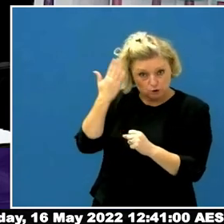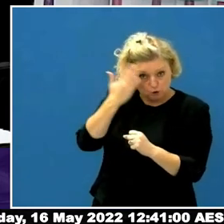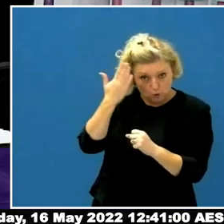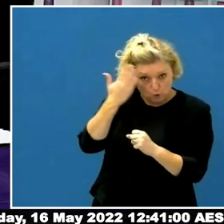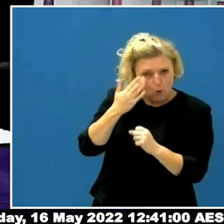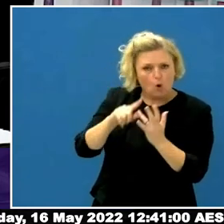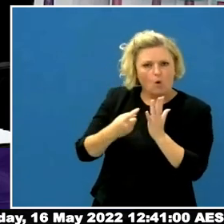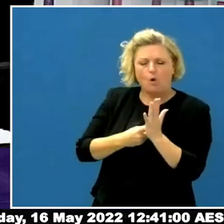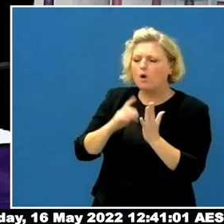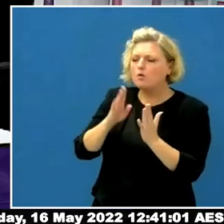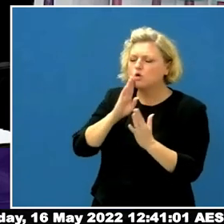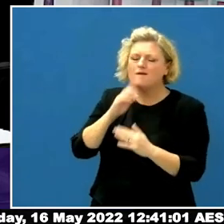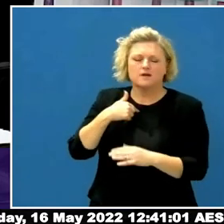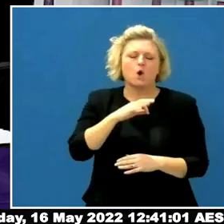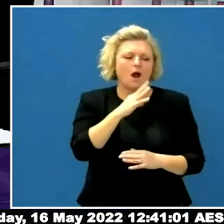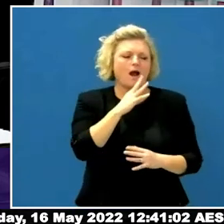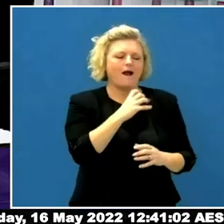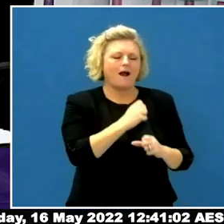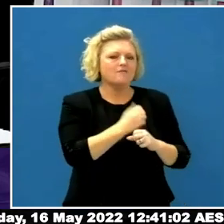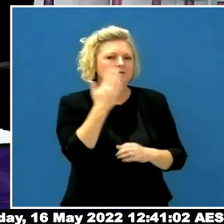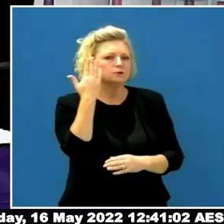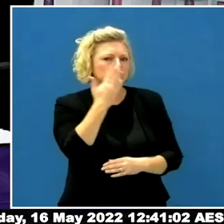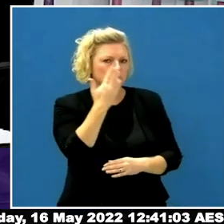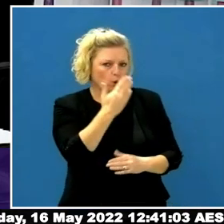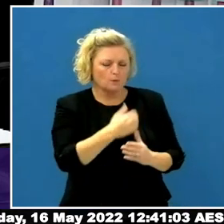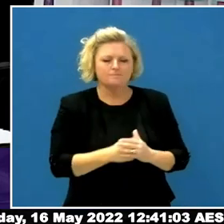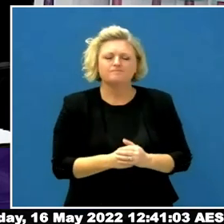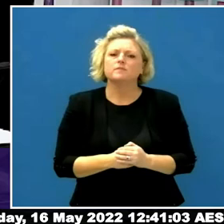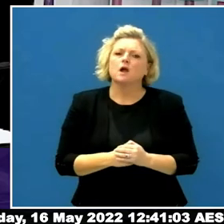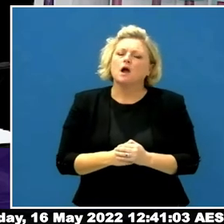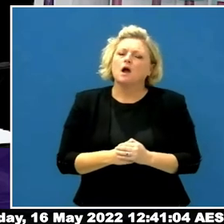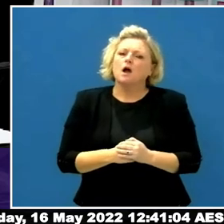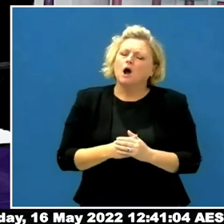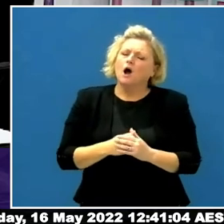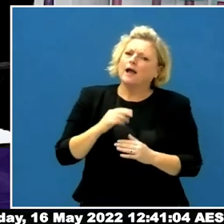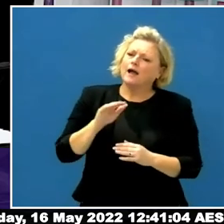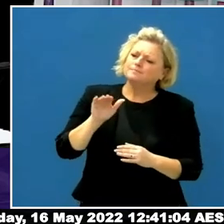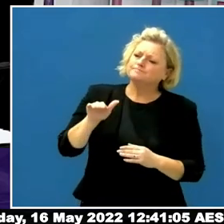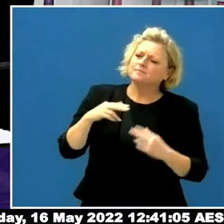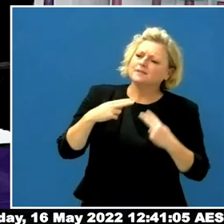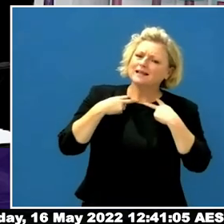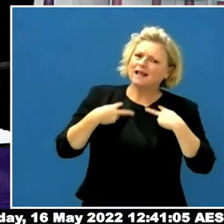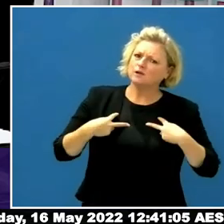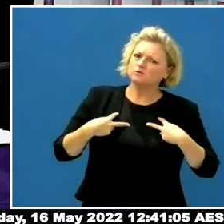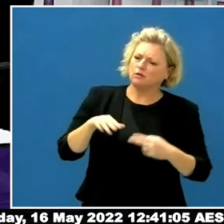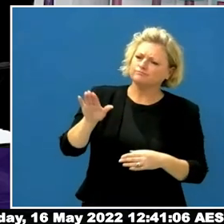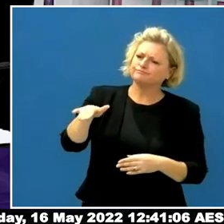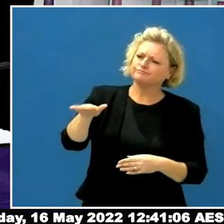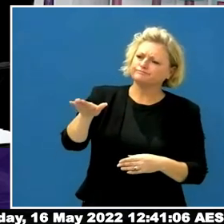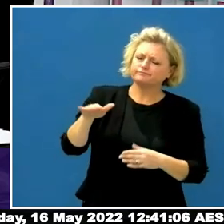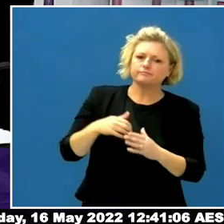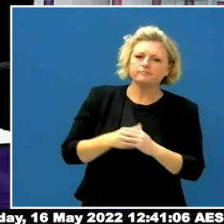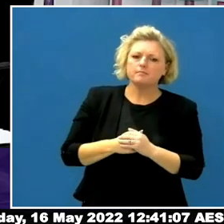Yes. CHAIR: I see. Mr Fogarty, there was a question that I've got and perhaps you and Mr Watson can sort